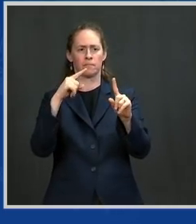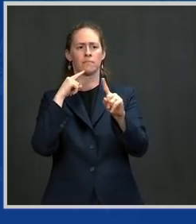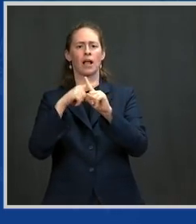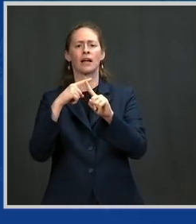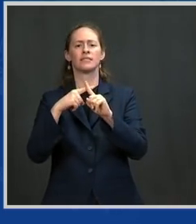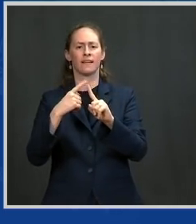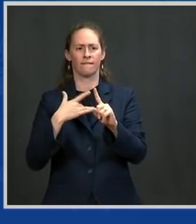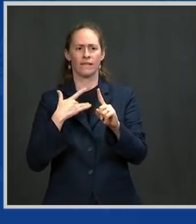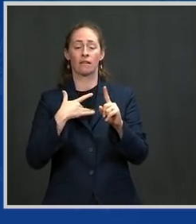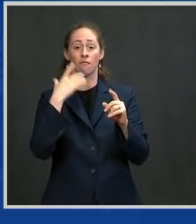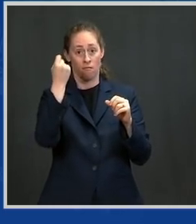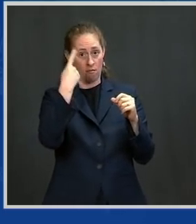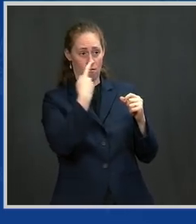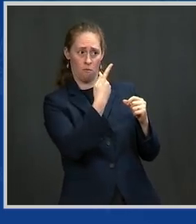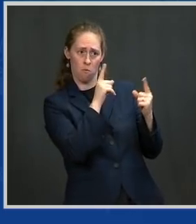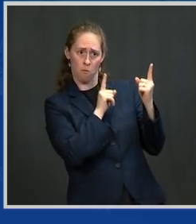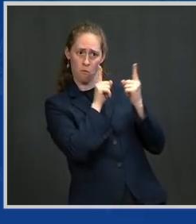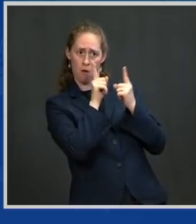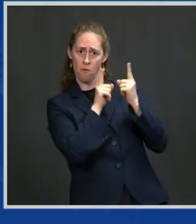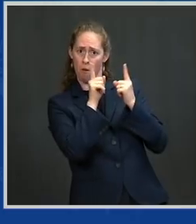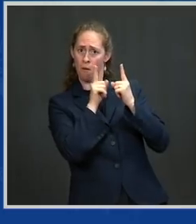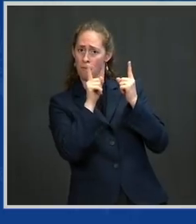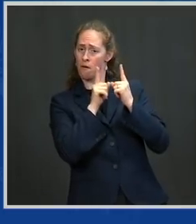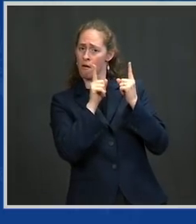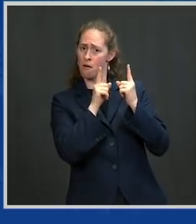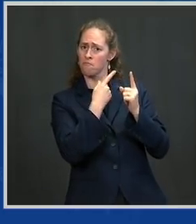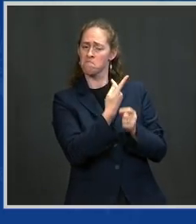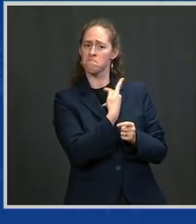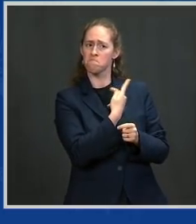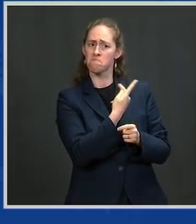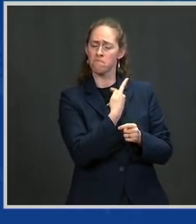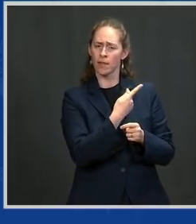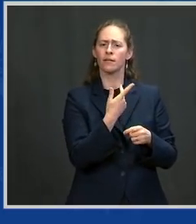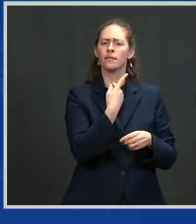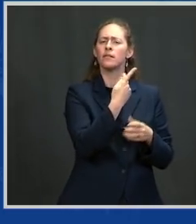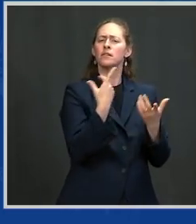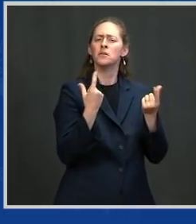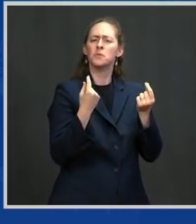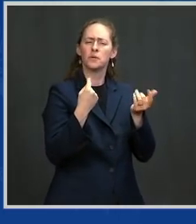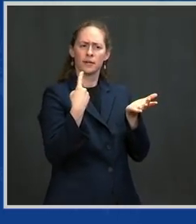We had detailed discussions on how to proceed on a number of -- a number of issues.